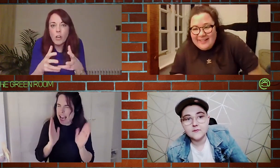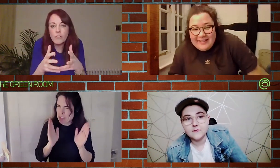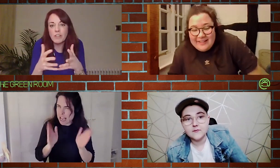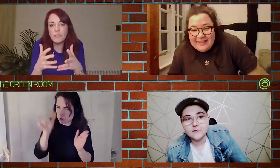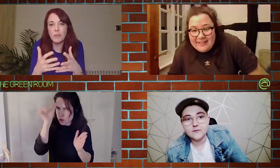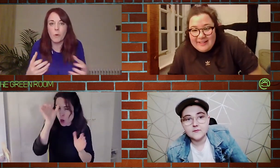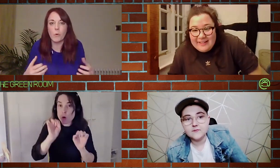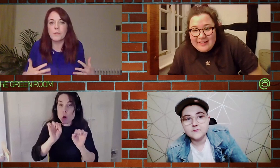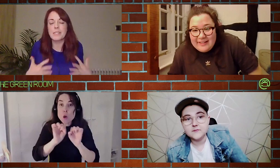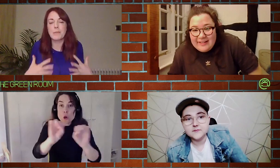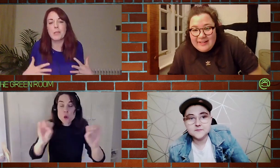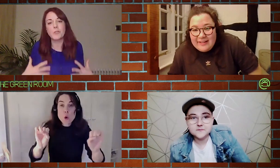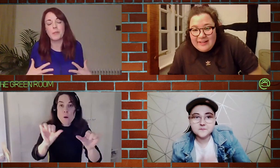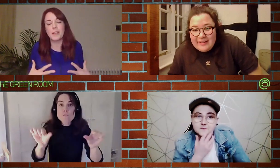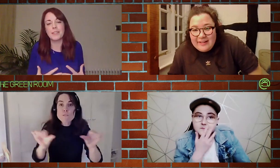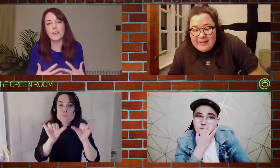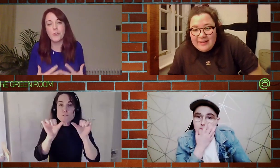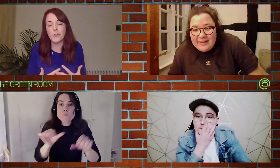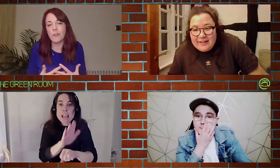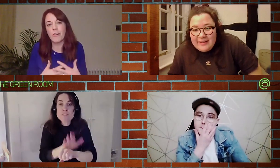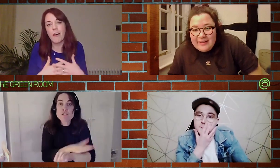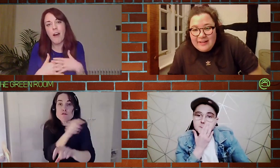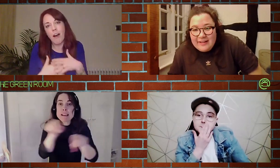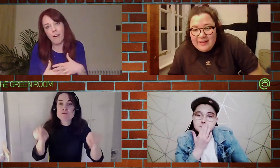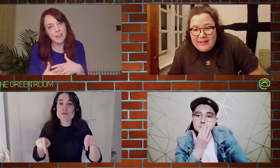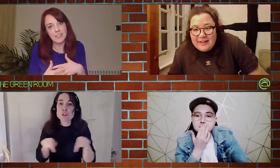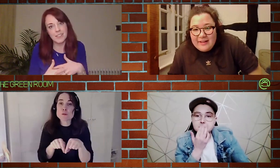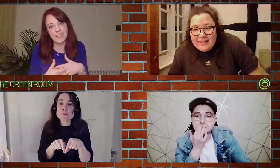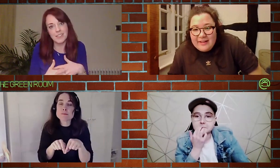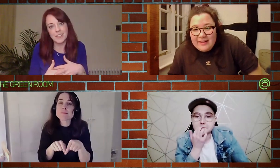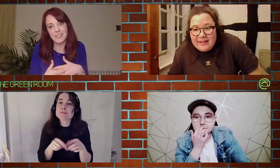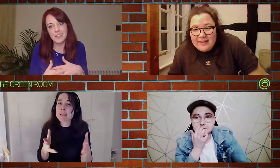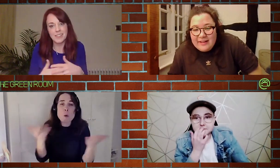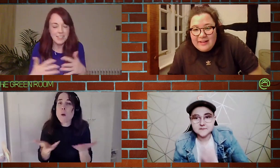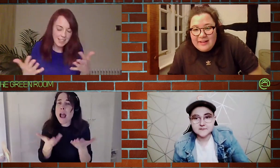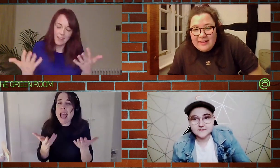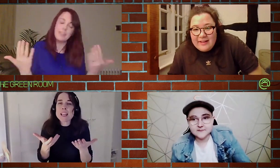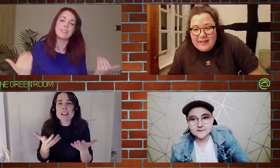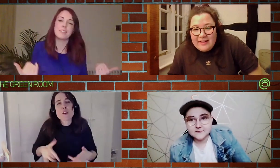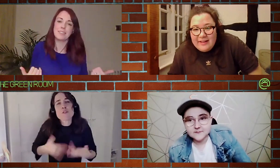Green Room holds a special place in your hearts. Tell us.